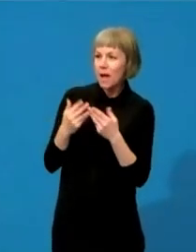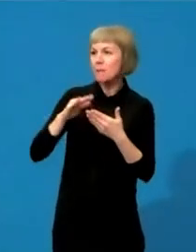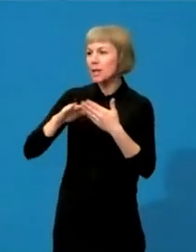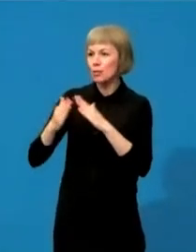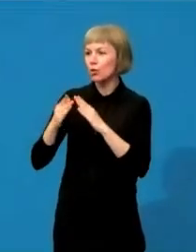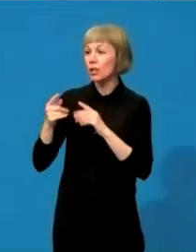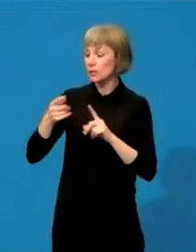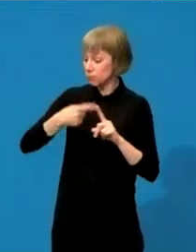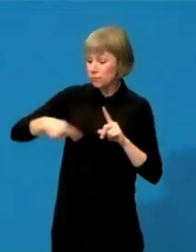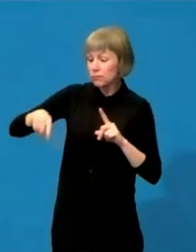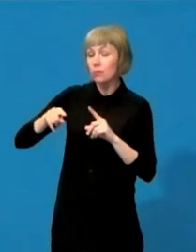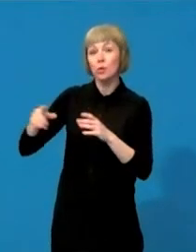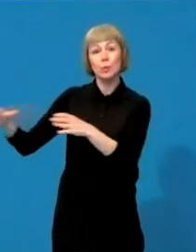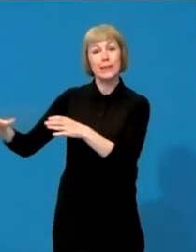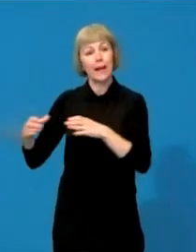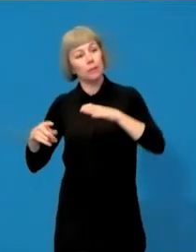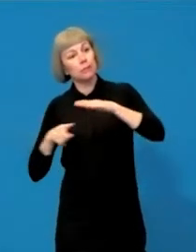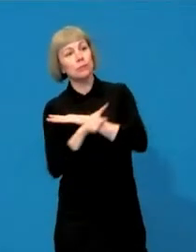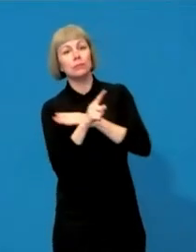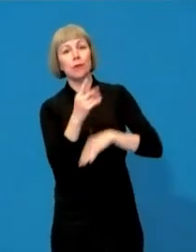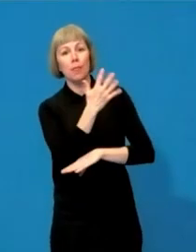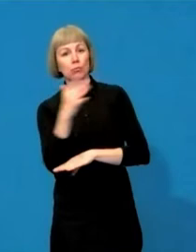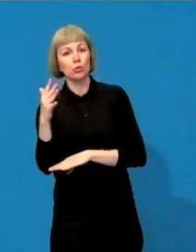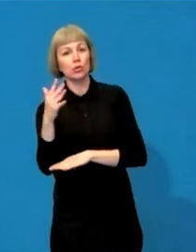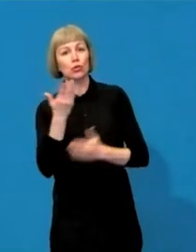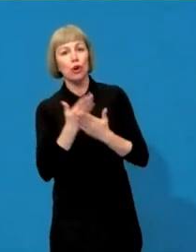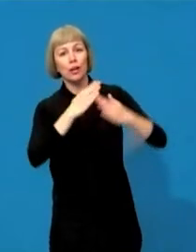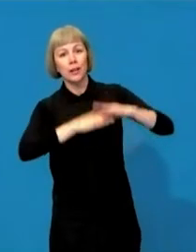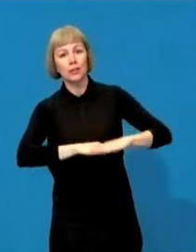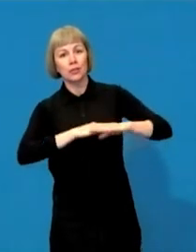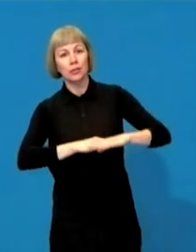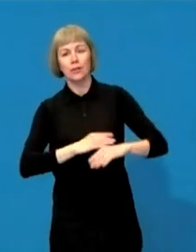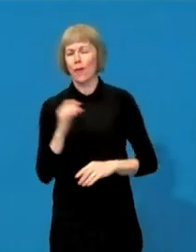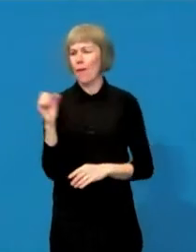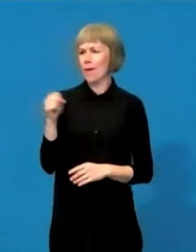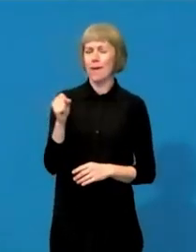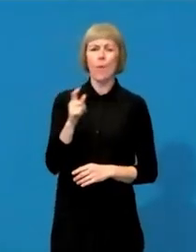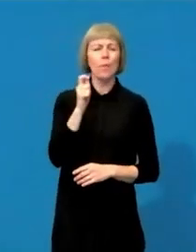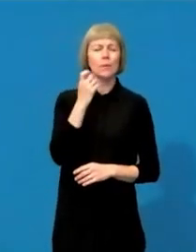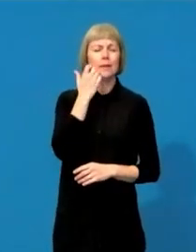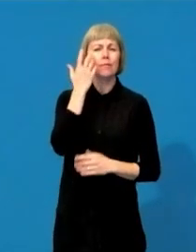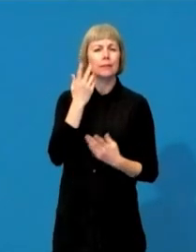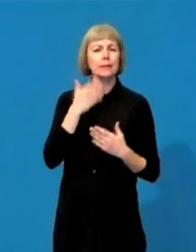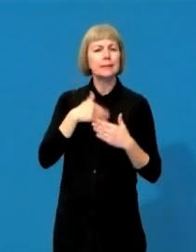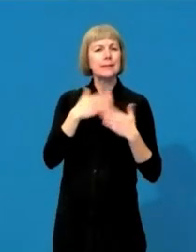you? MR BEDFORD: Yeah, all the time. Every - nearly every day I'll take the kids down the river, and 10 other kids will jump